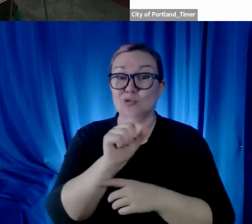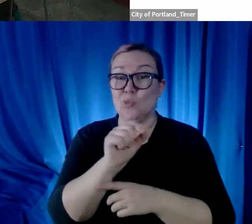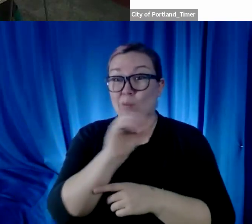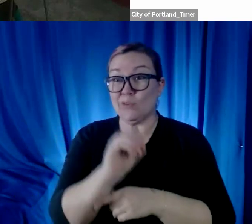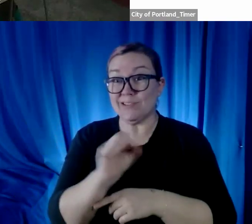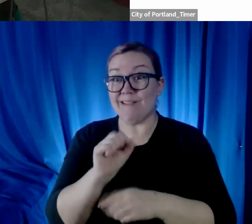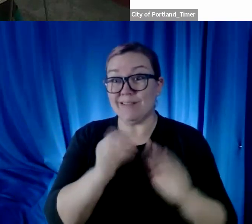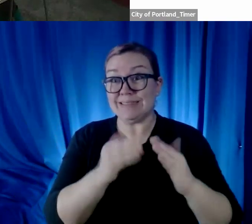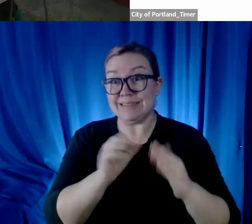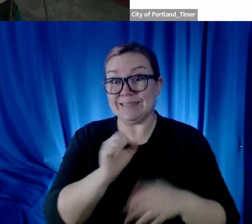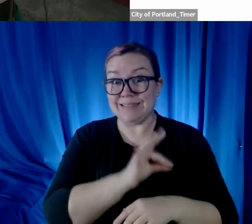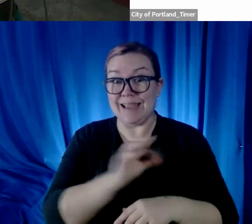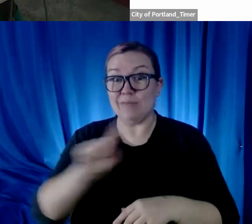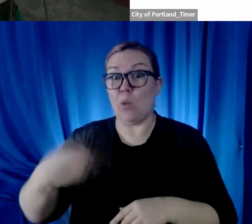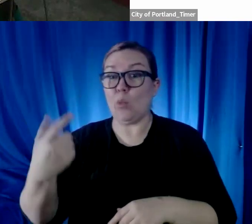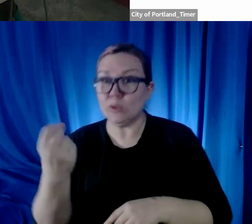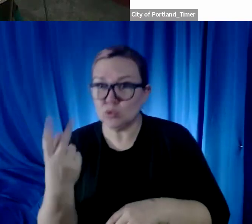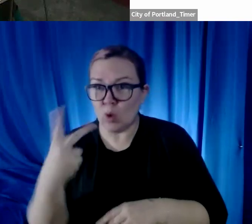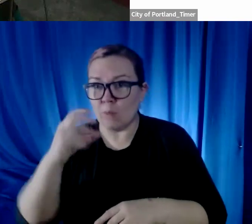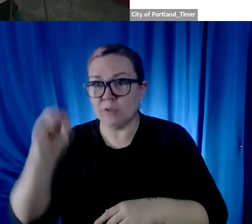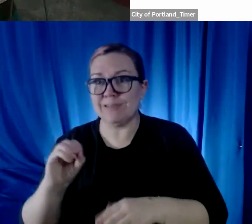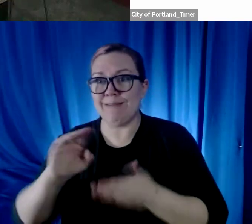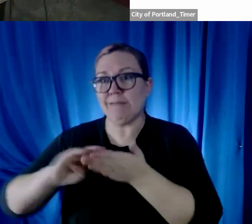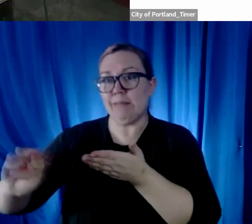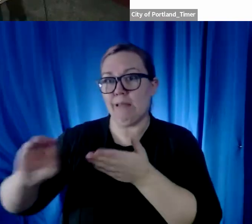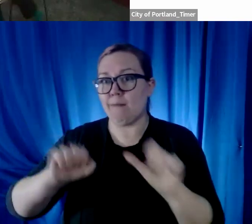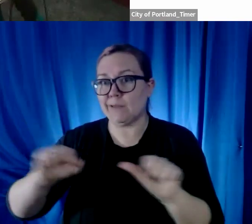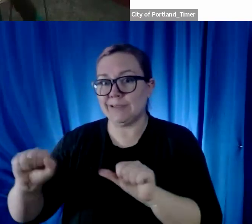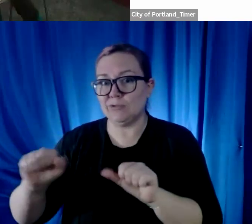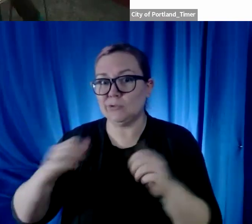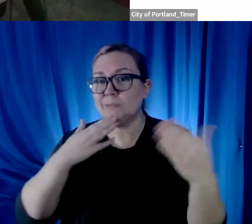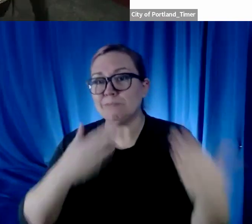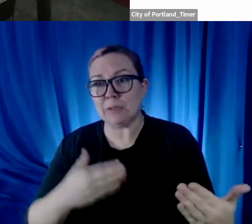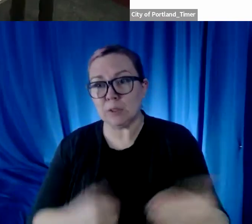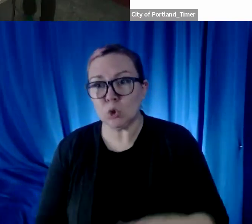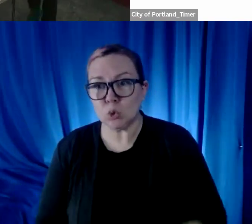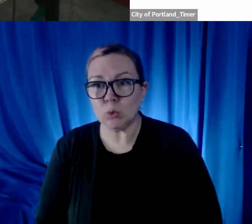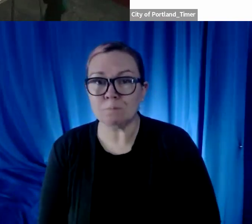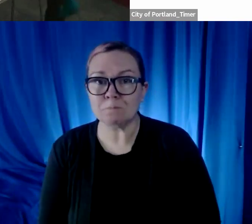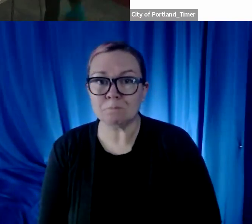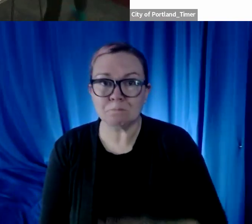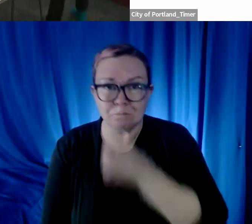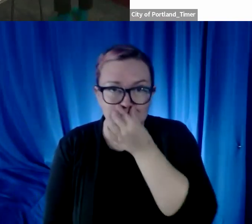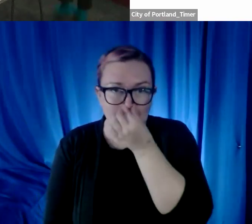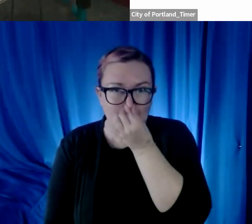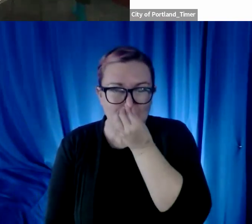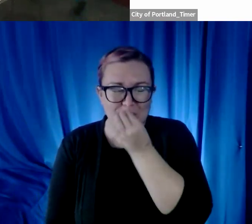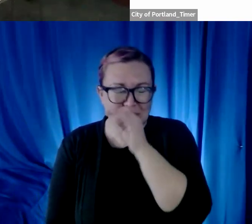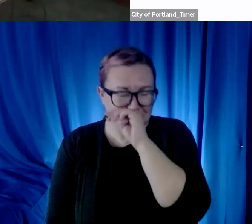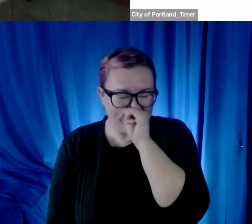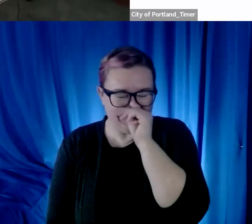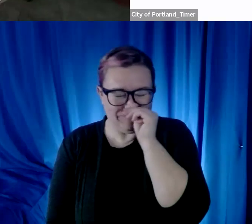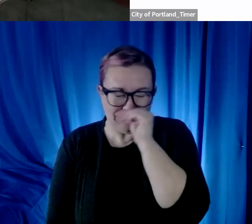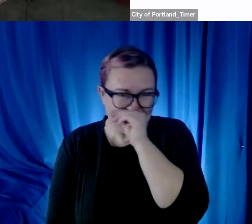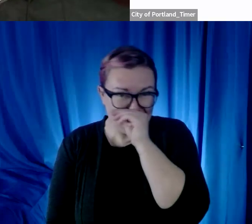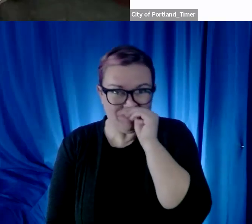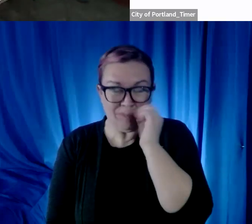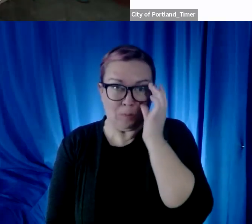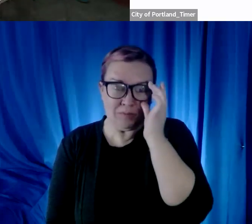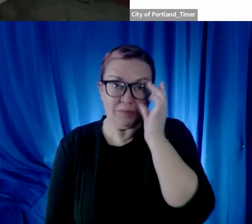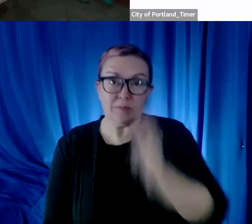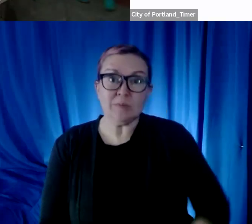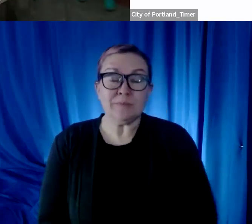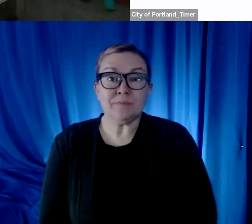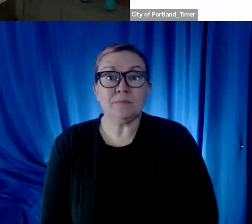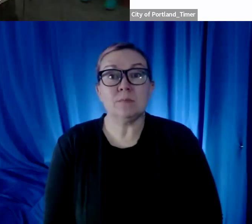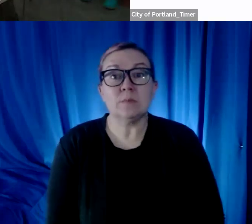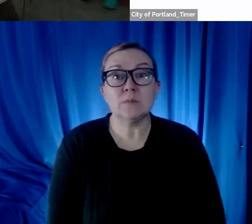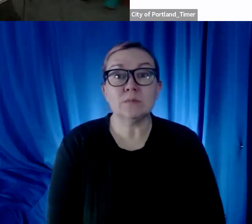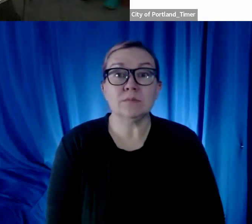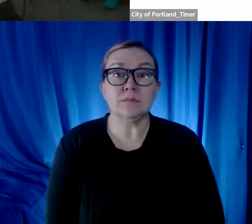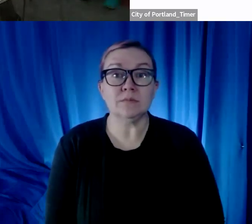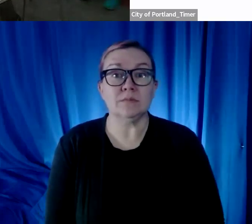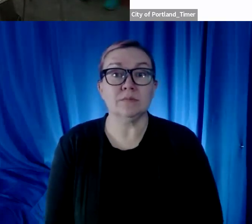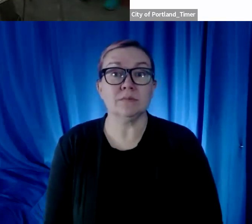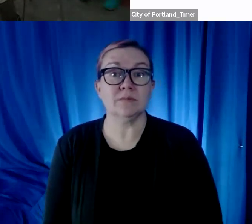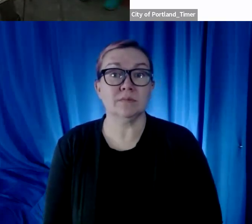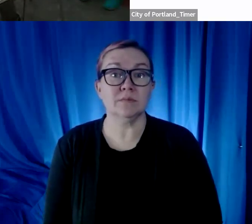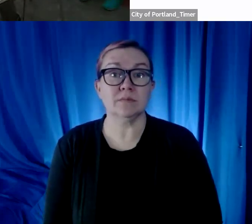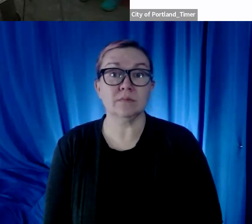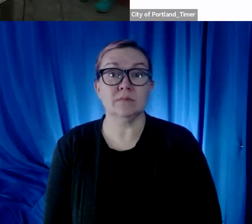Thank you.